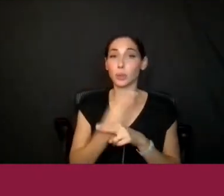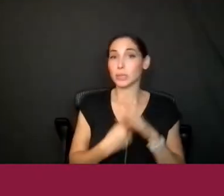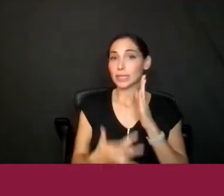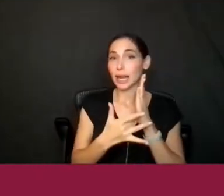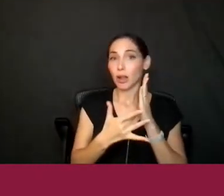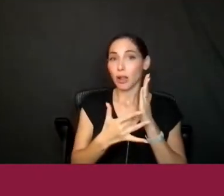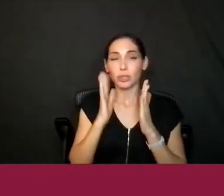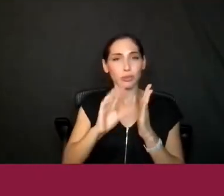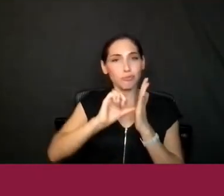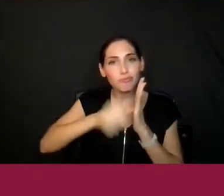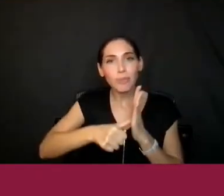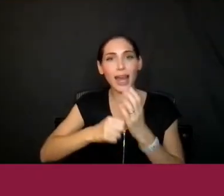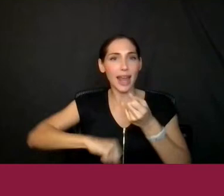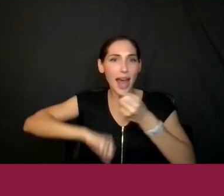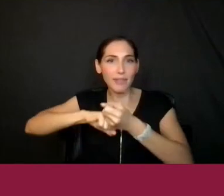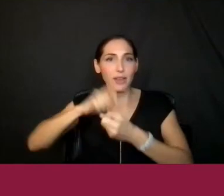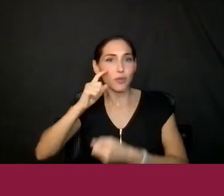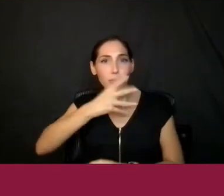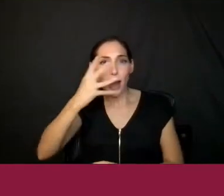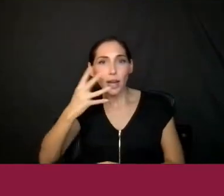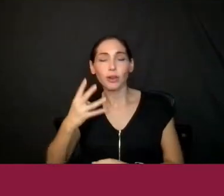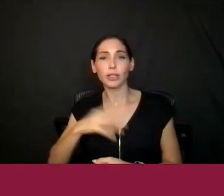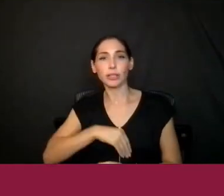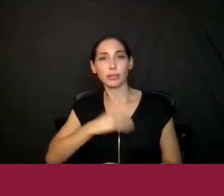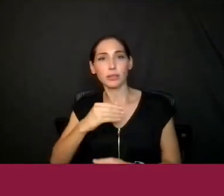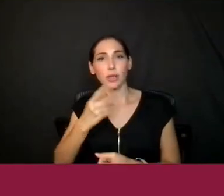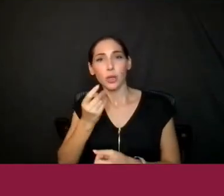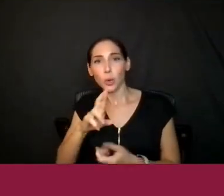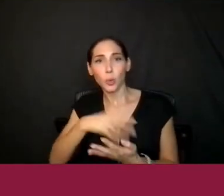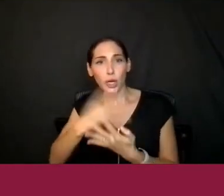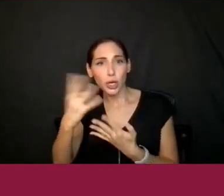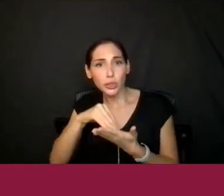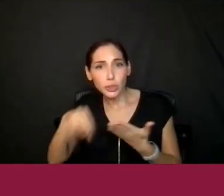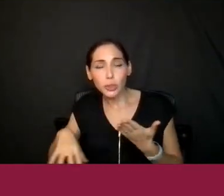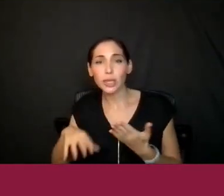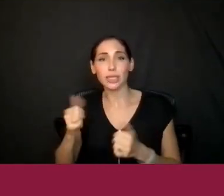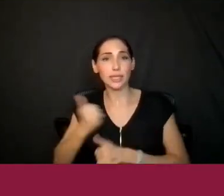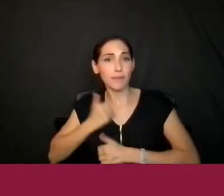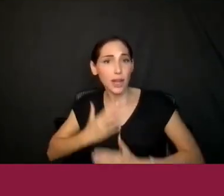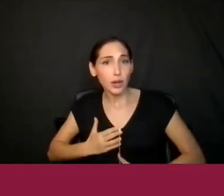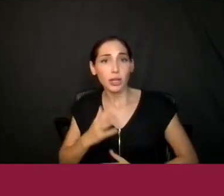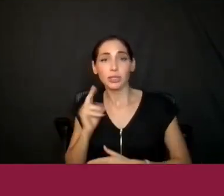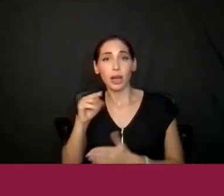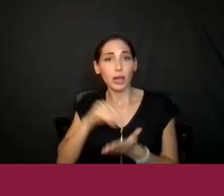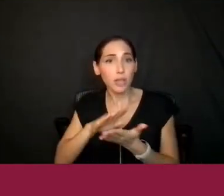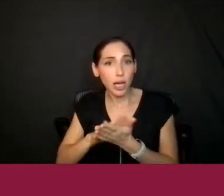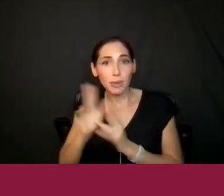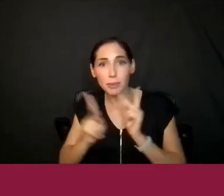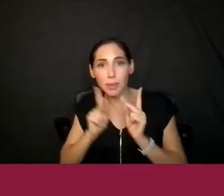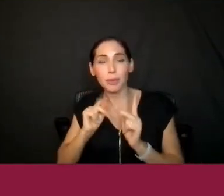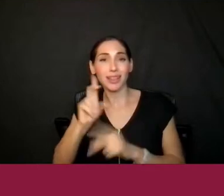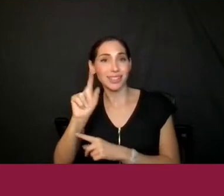and advocate for migrants, LGBTQA folks, veterans, undocumented folks, and disabled folks seeking online resources.